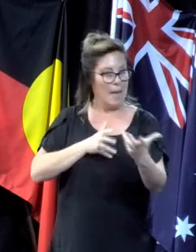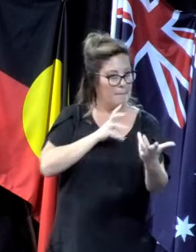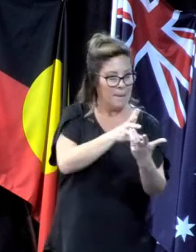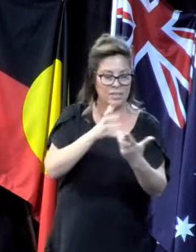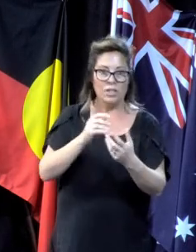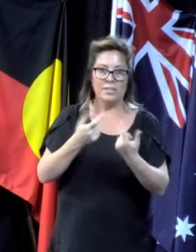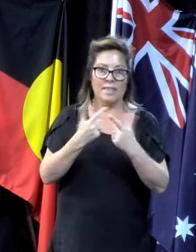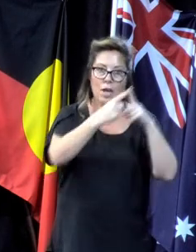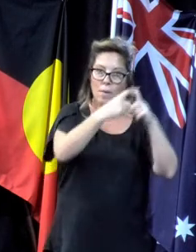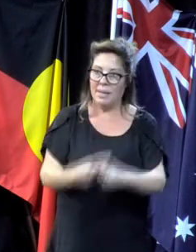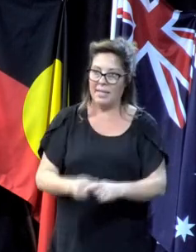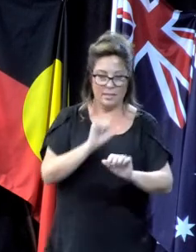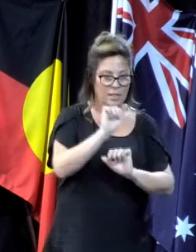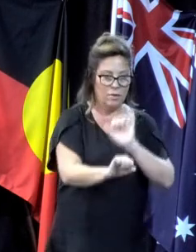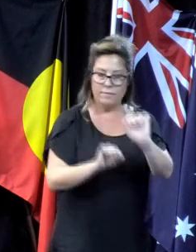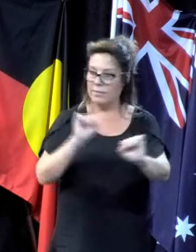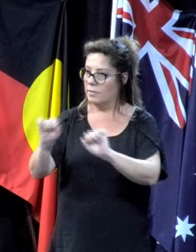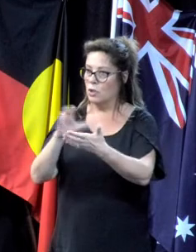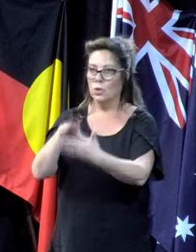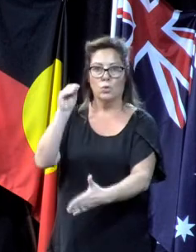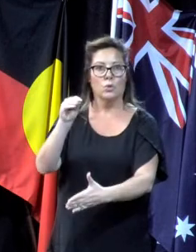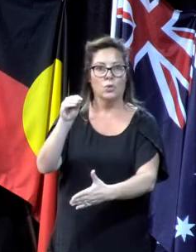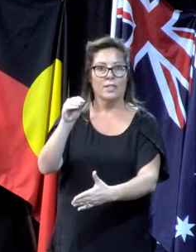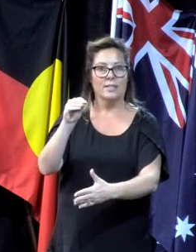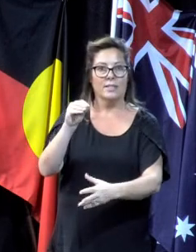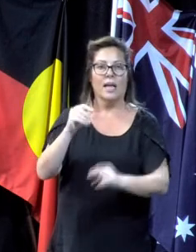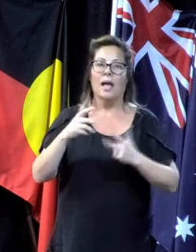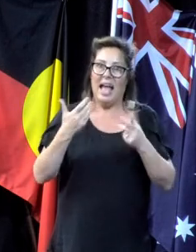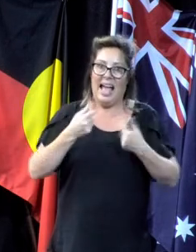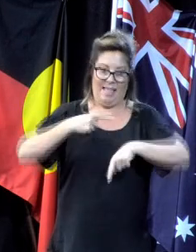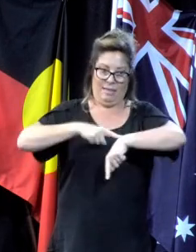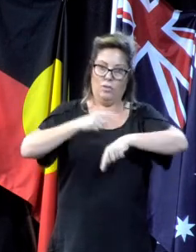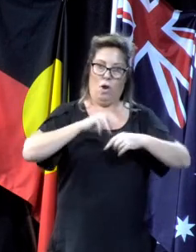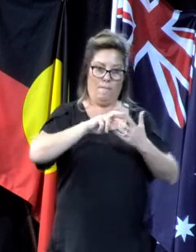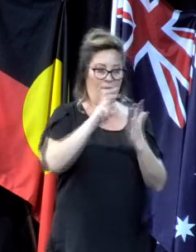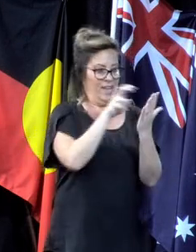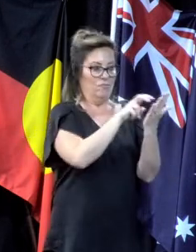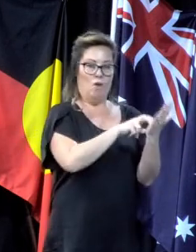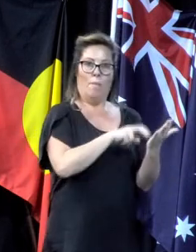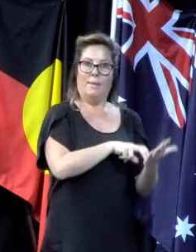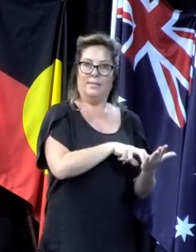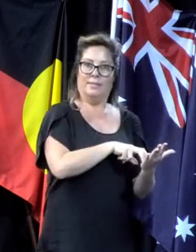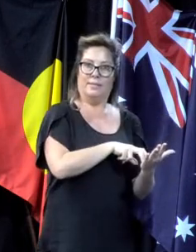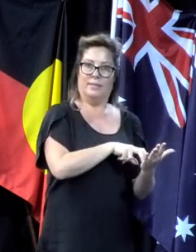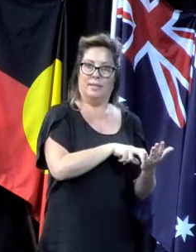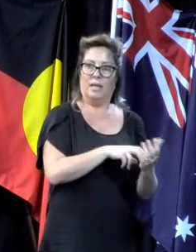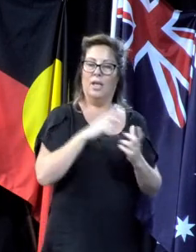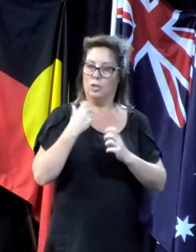And that needs to be done on student enrolment. To further support the growth of teaching, which I would like to see in